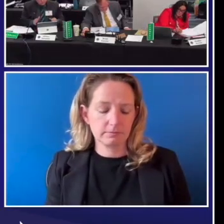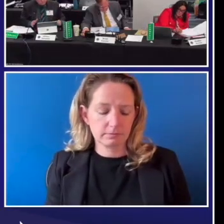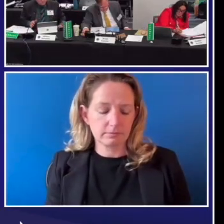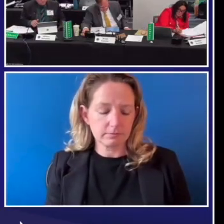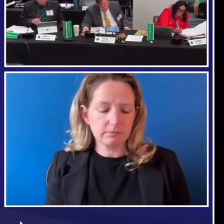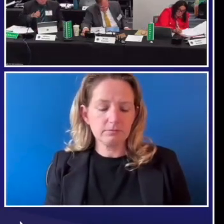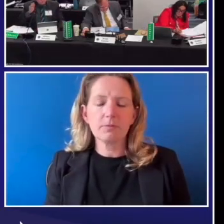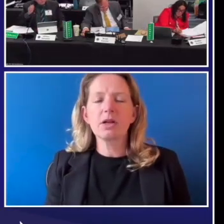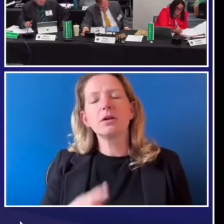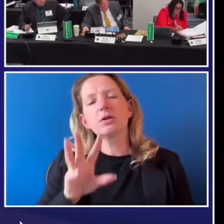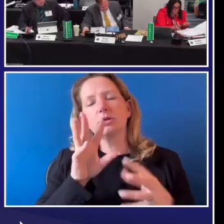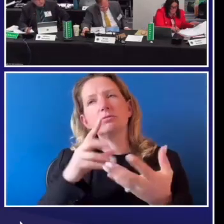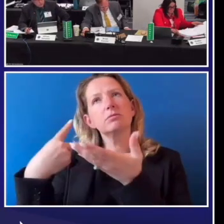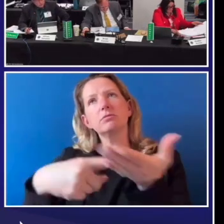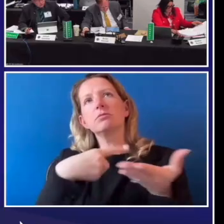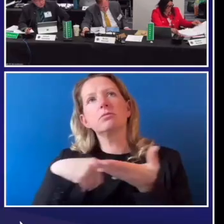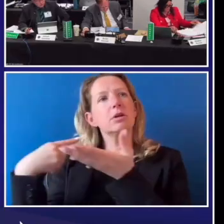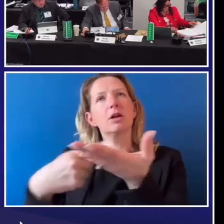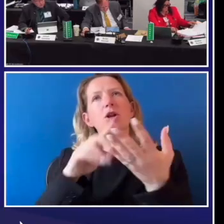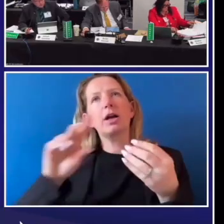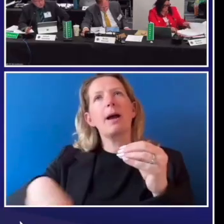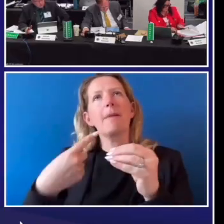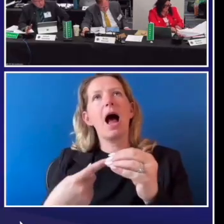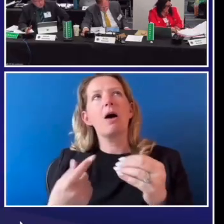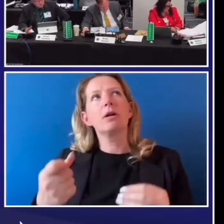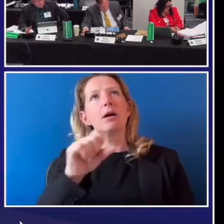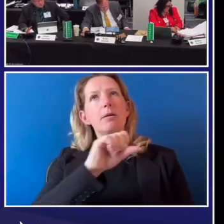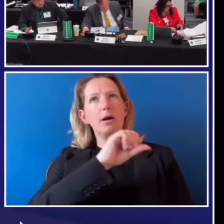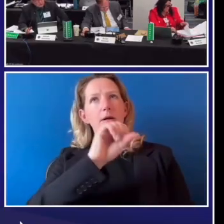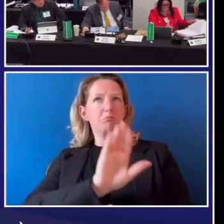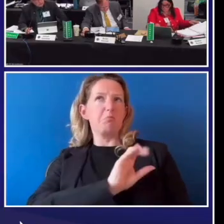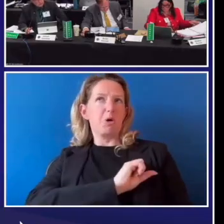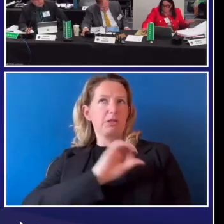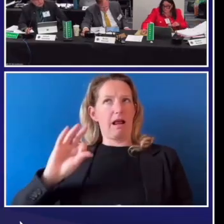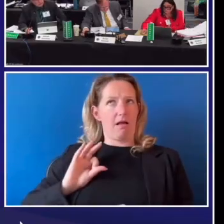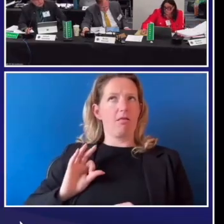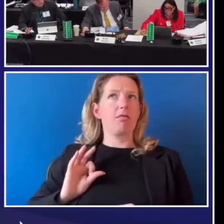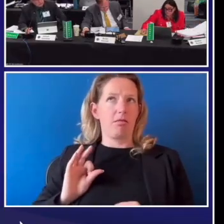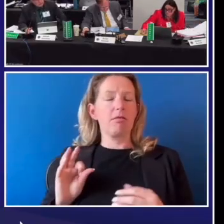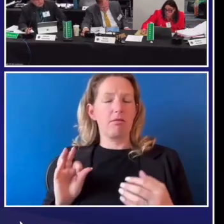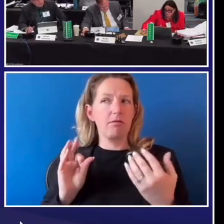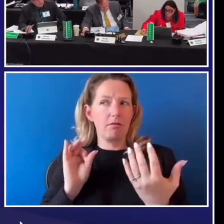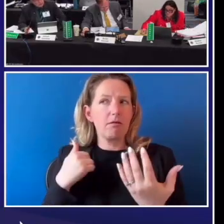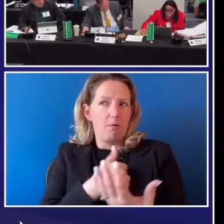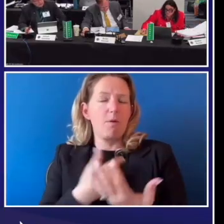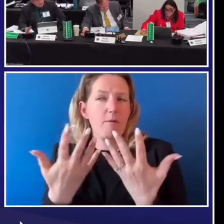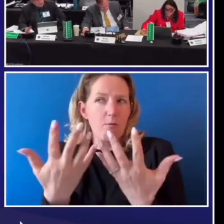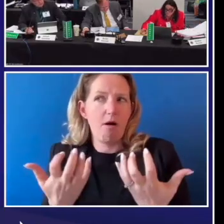um, firewall, we're wanting to be enforced here. Um, If someone is hosted by